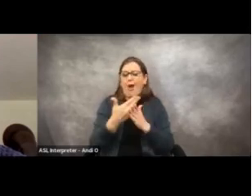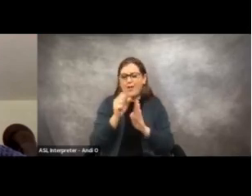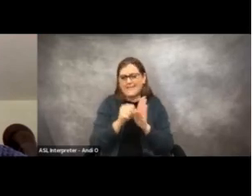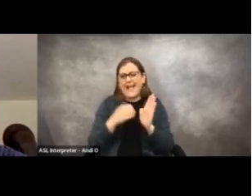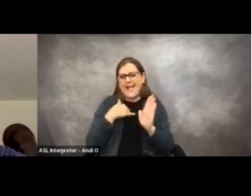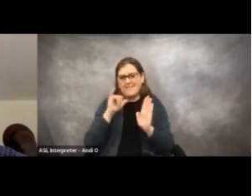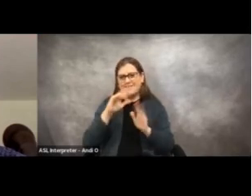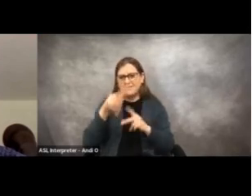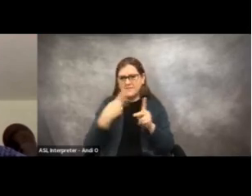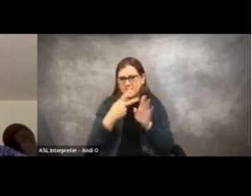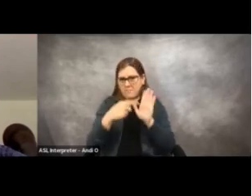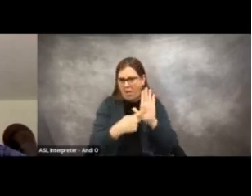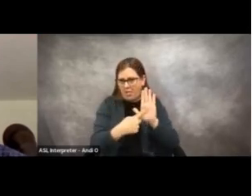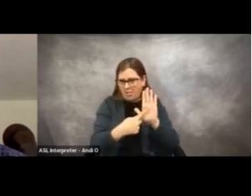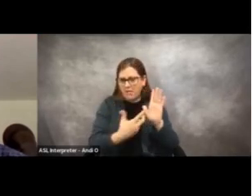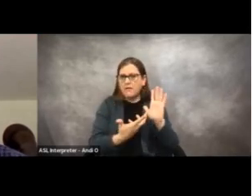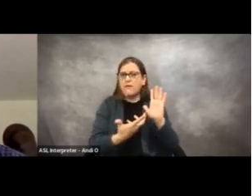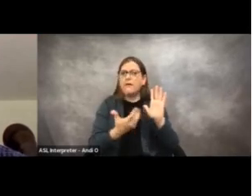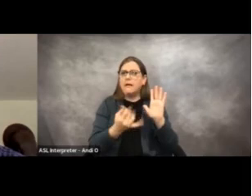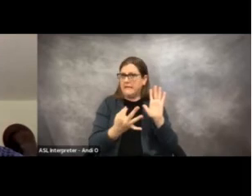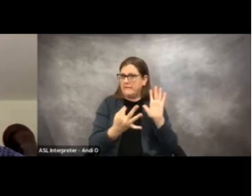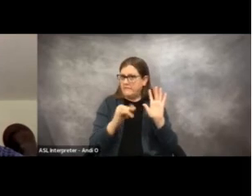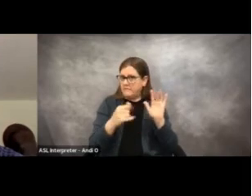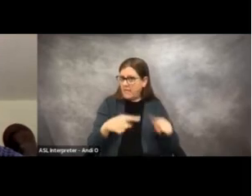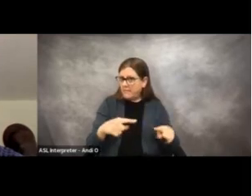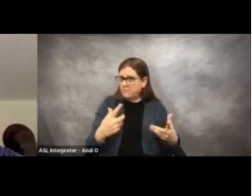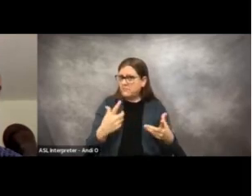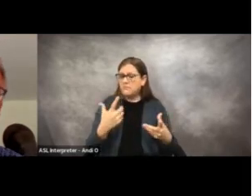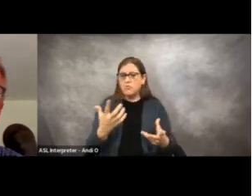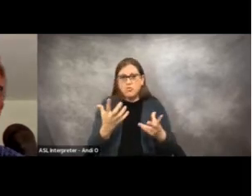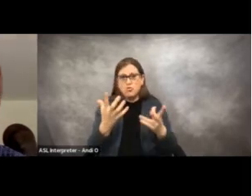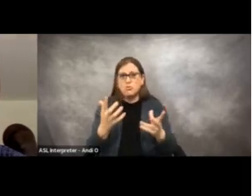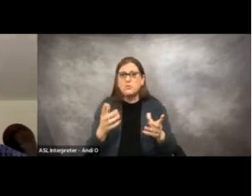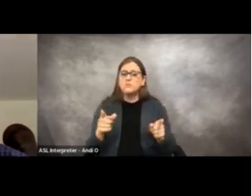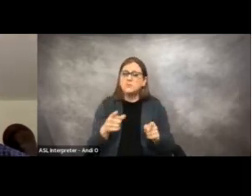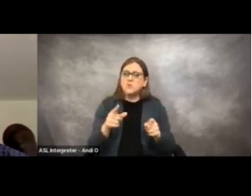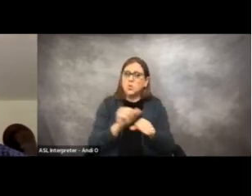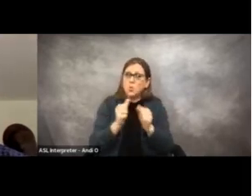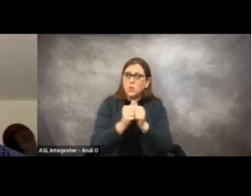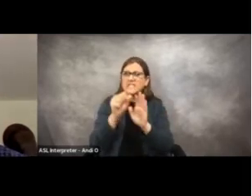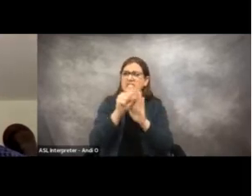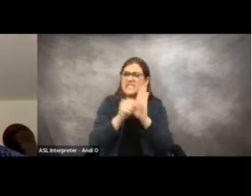place. And if that's the case, we encourage you to work with state brain injury programs like